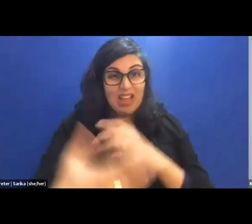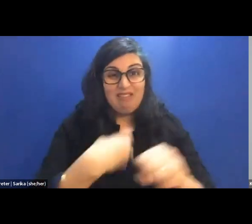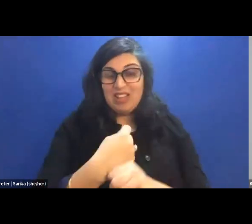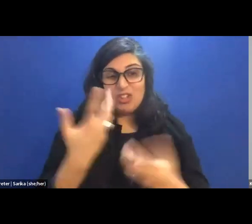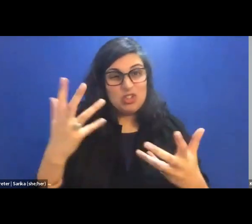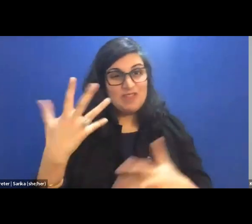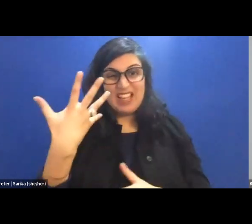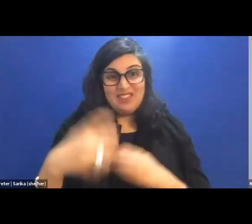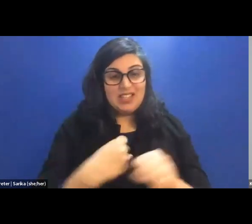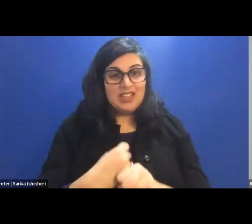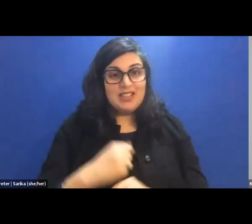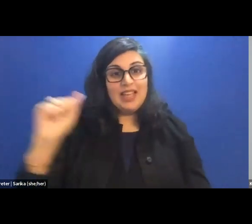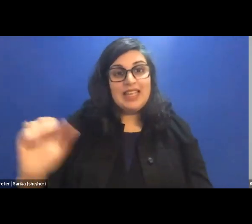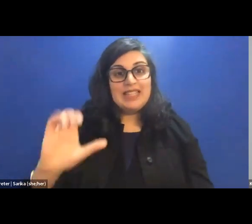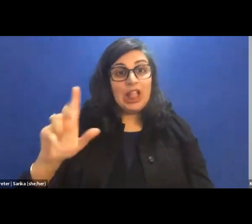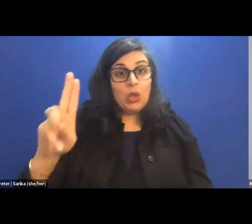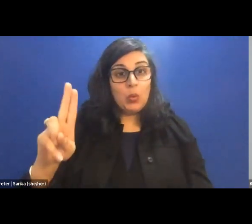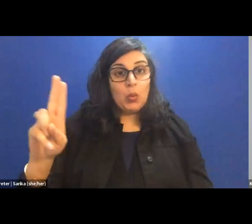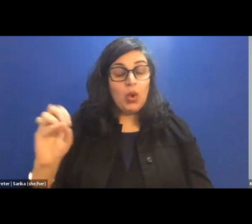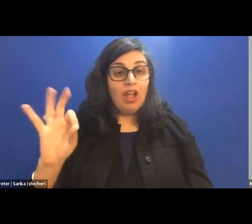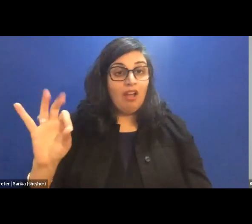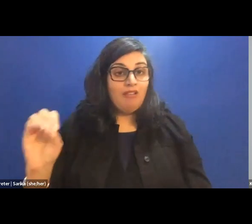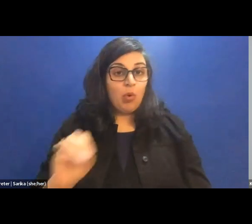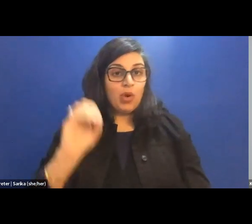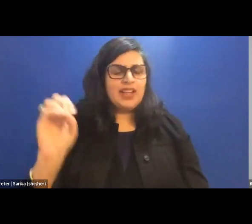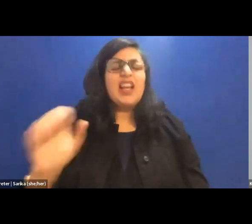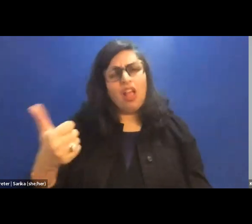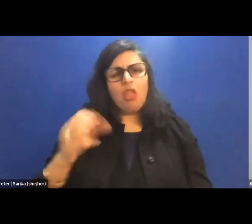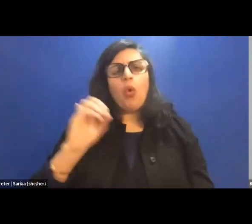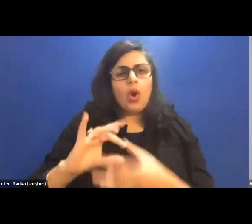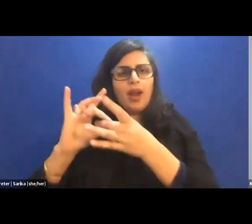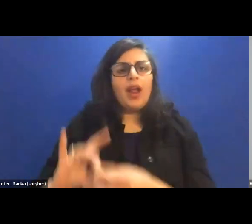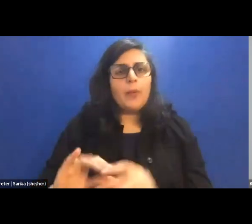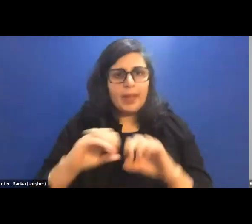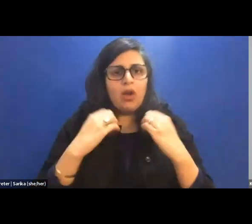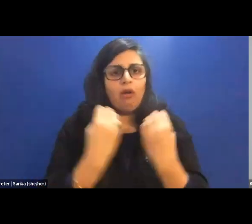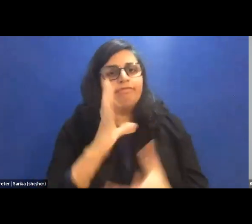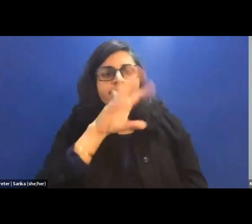to start us off with history and context why we're here today. Just looking at the last five years